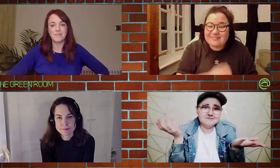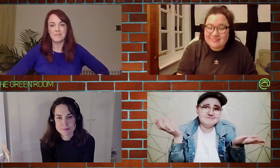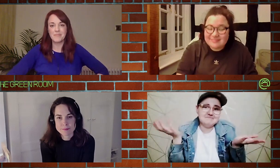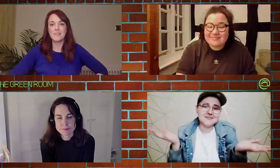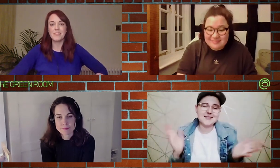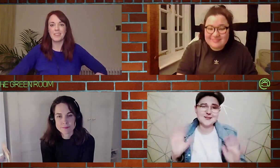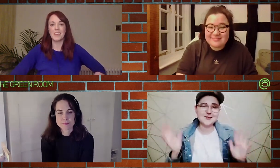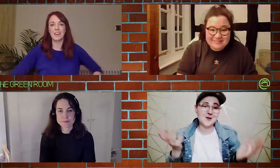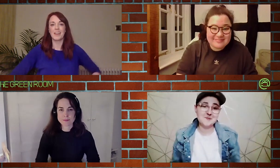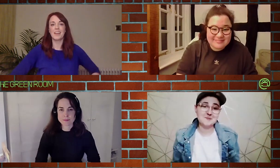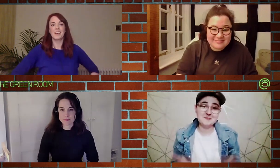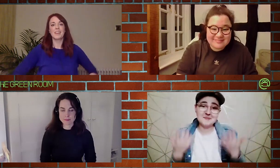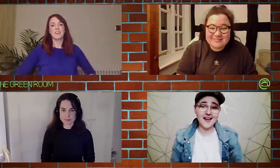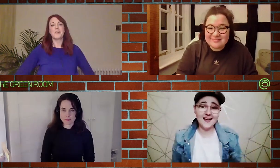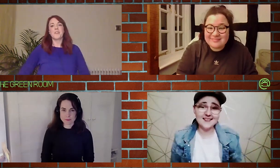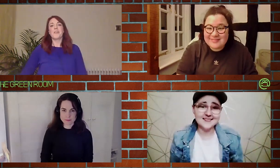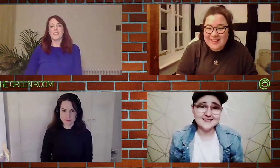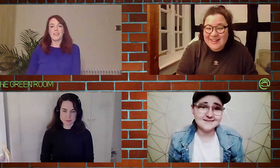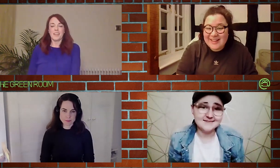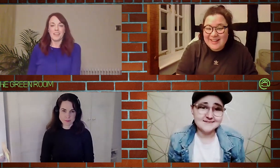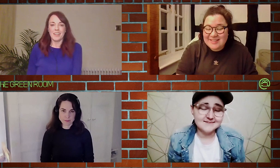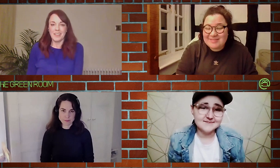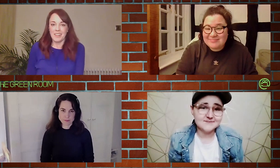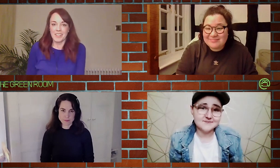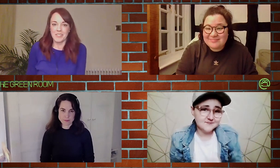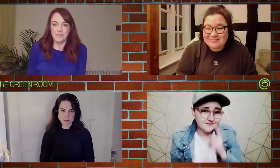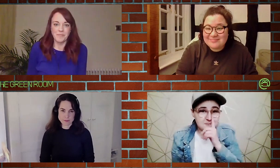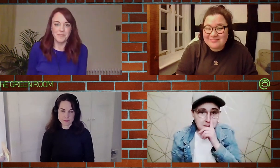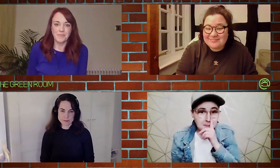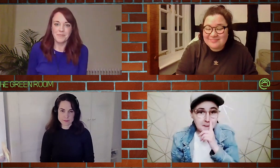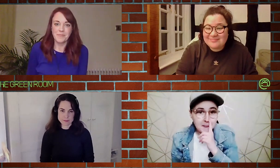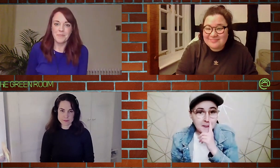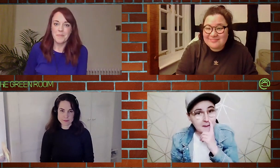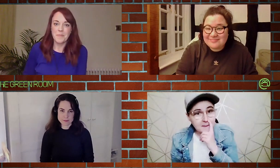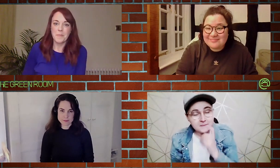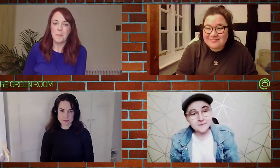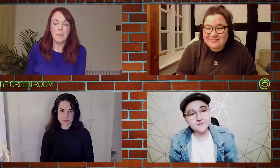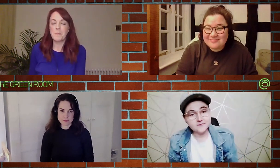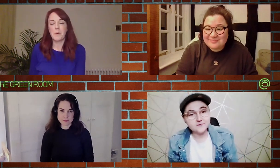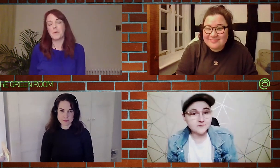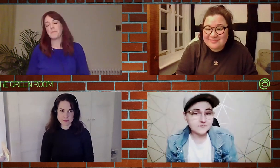maybe we'll make mistakes. But that's how we learn so ask.Make a mistake. Learn.